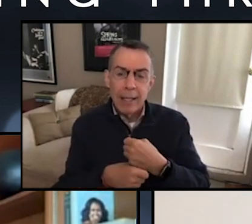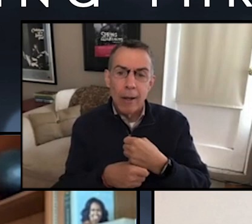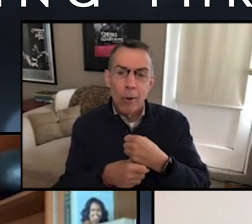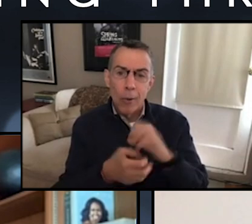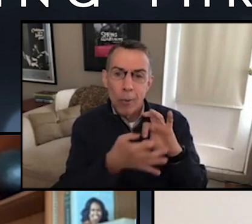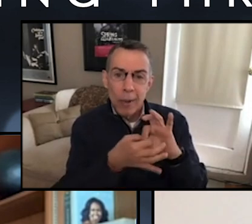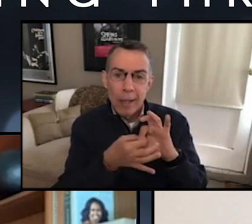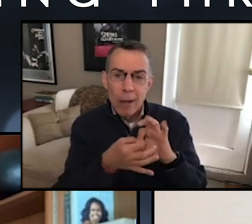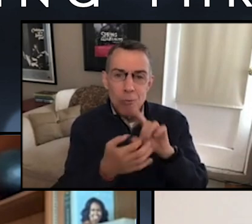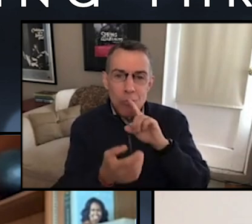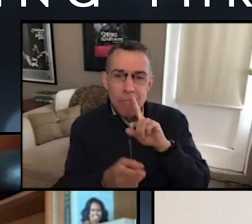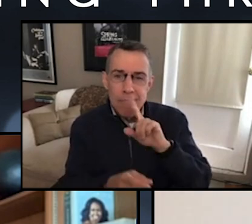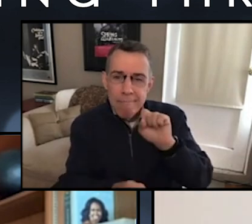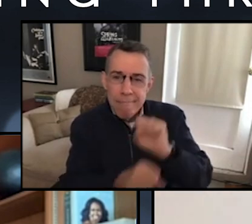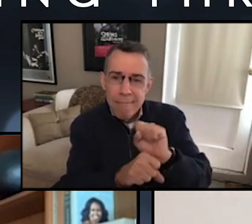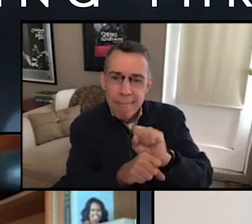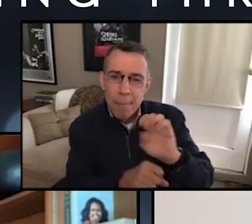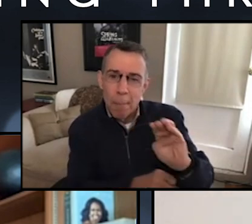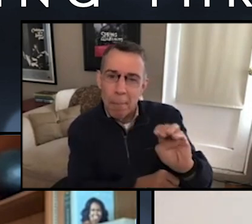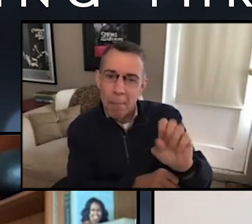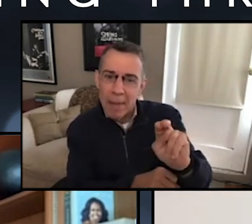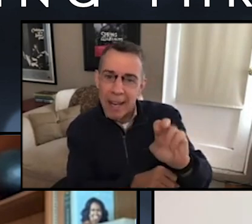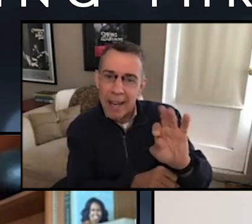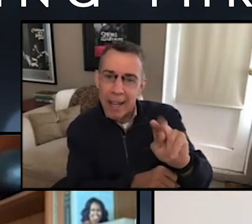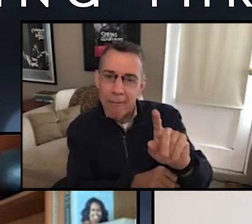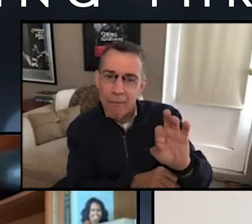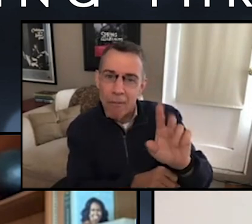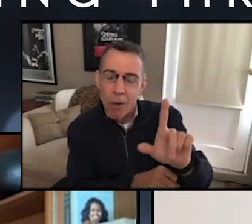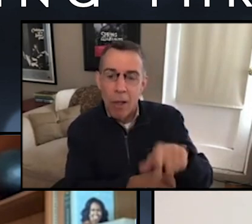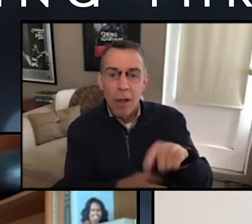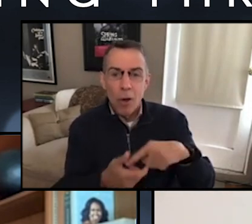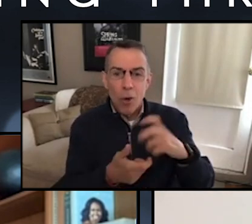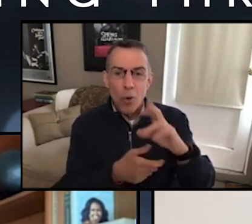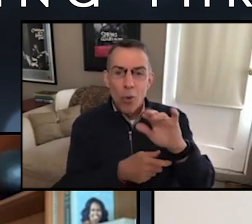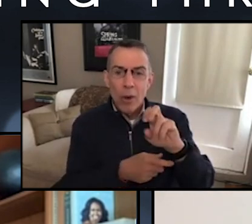community. You know. Chris Woodfill, who's the Associate Executive Director